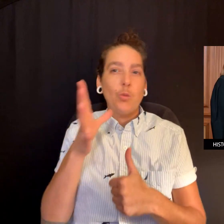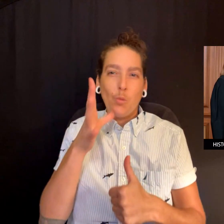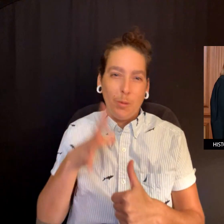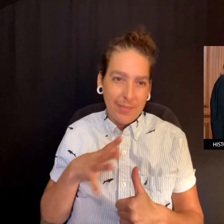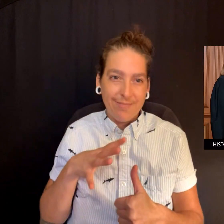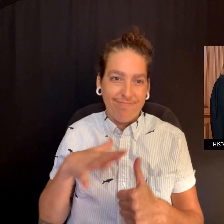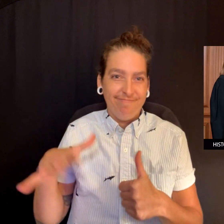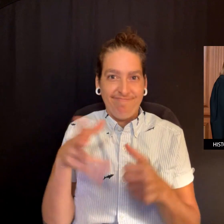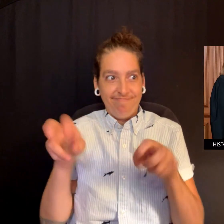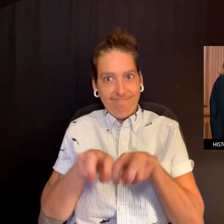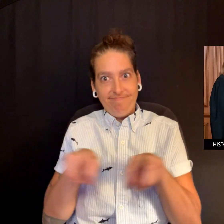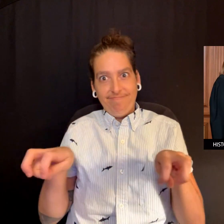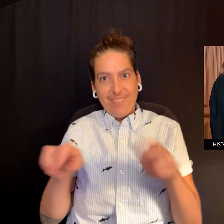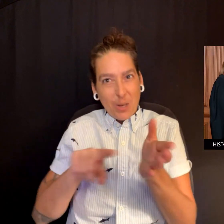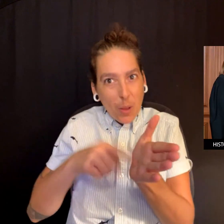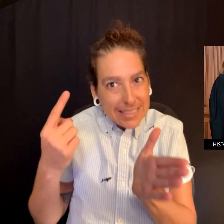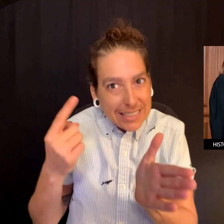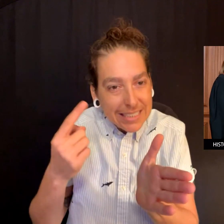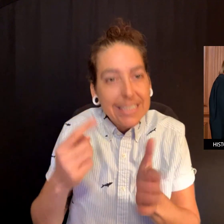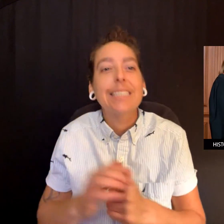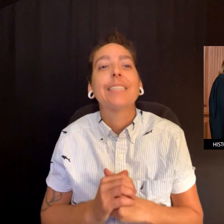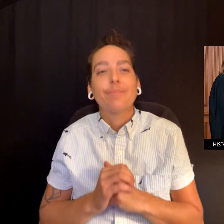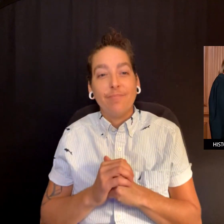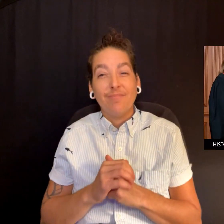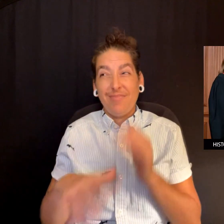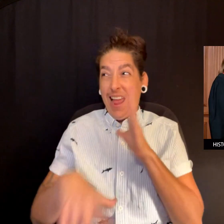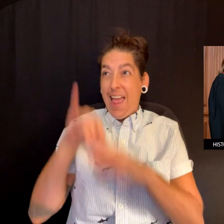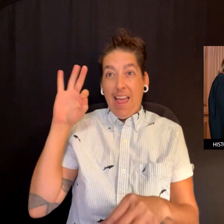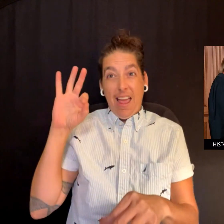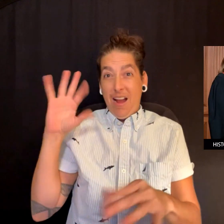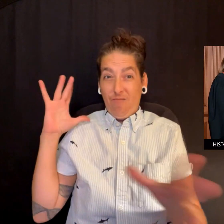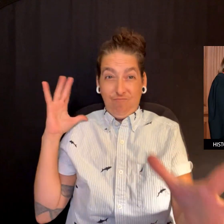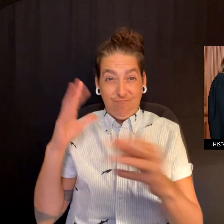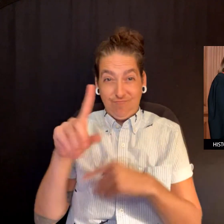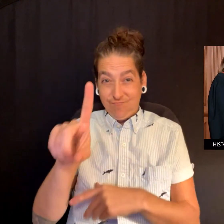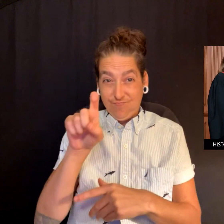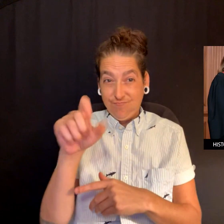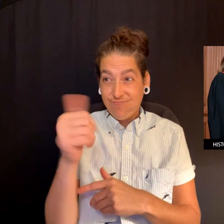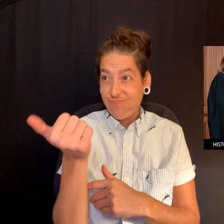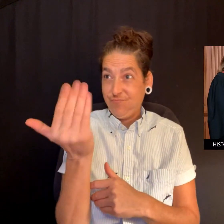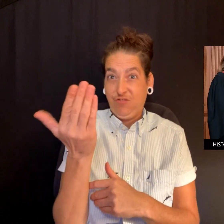Four Women on the Supreme Court sets the record for the most women on the bench at one time.